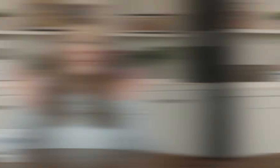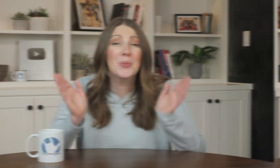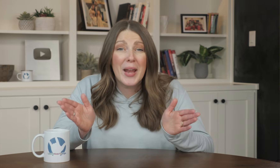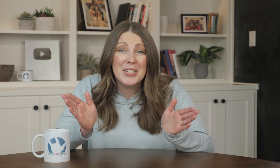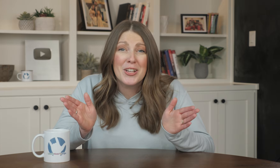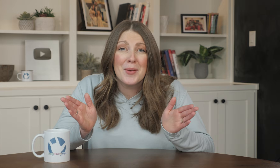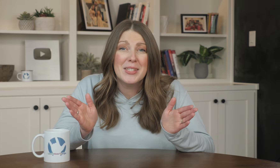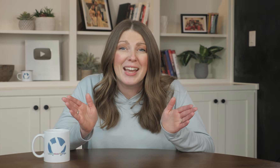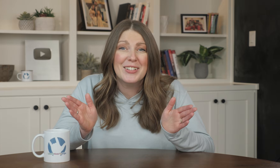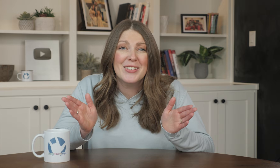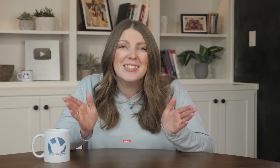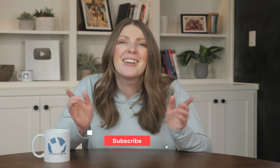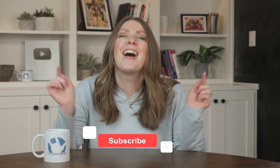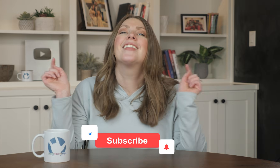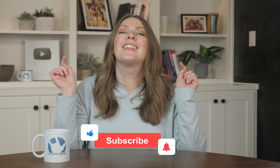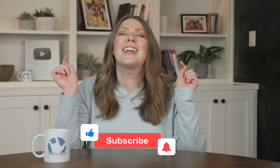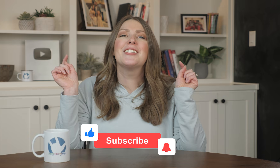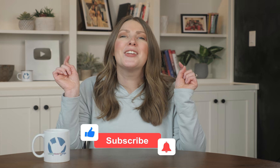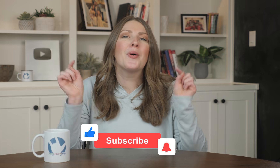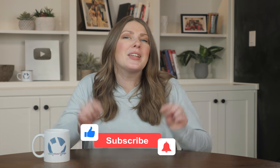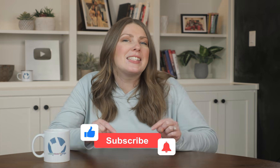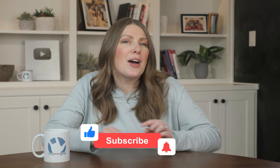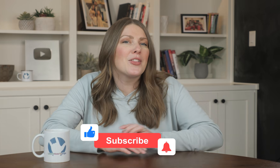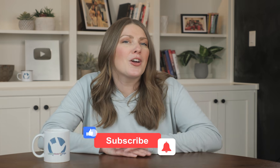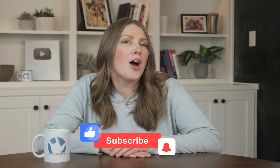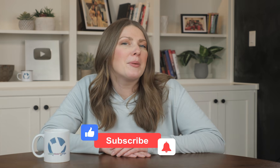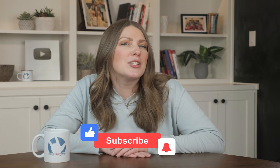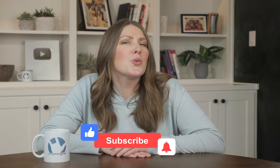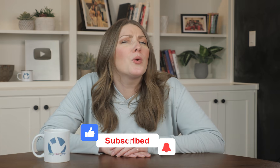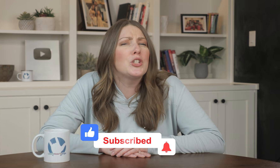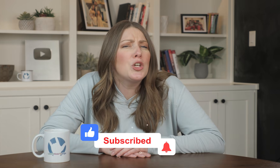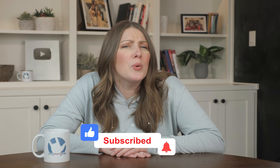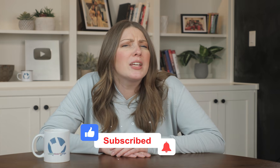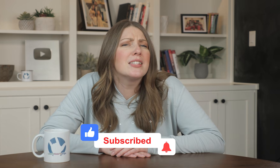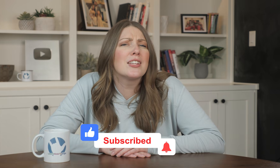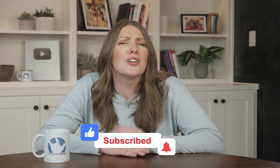Great job signers! Let us know down in the comments what you would consider